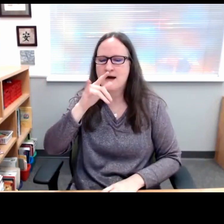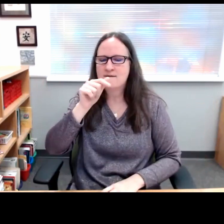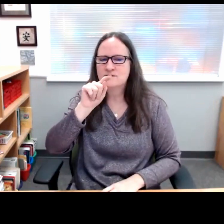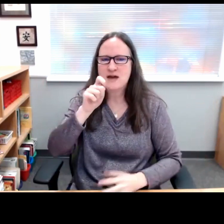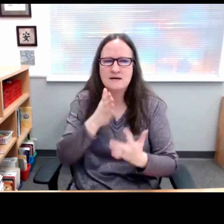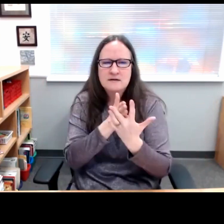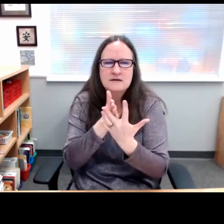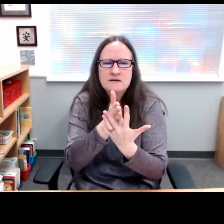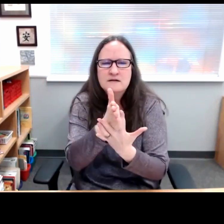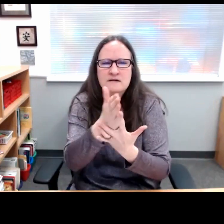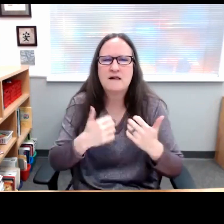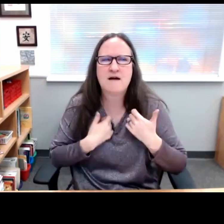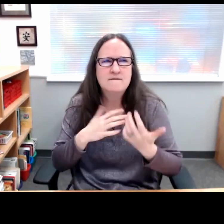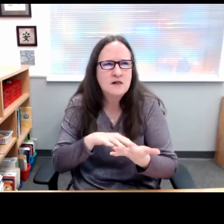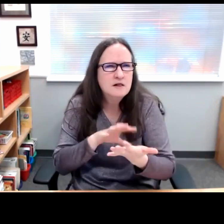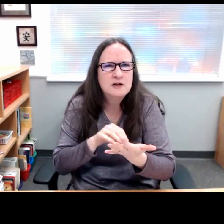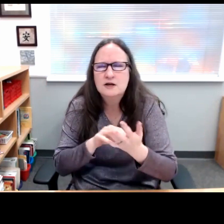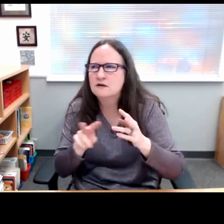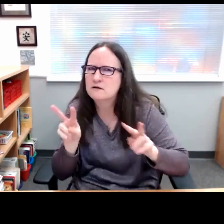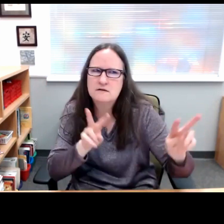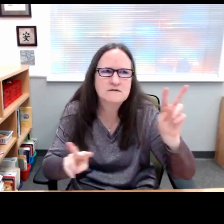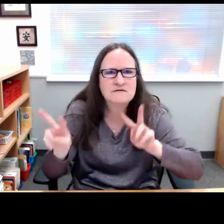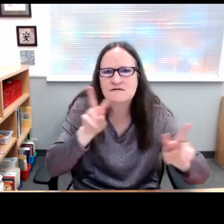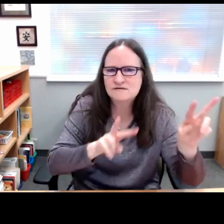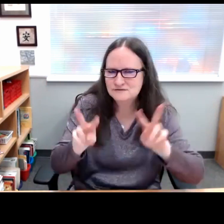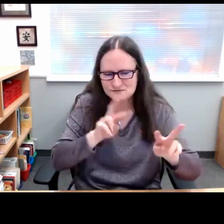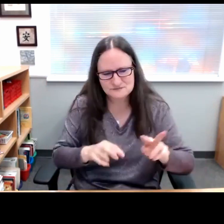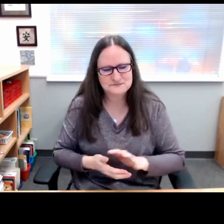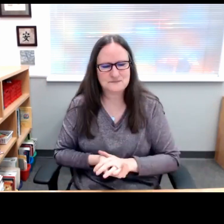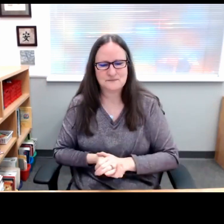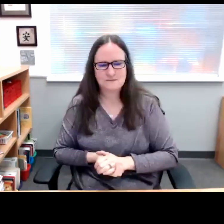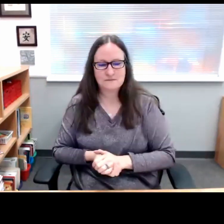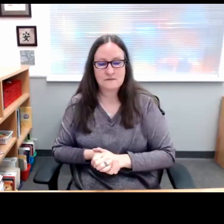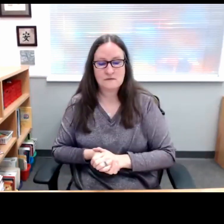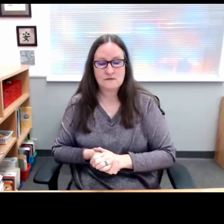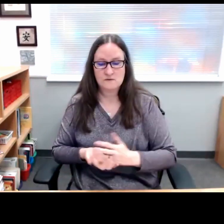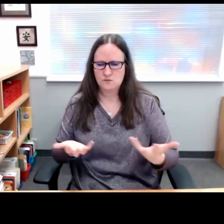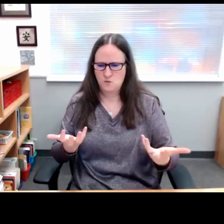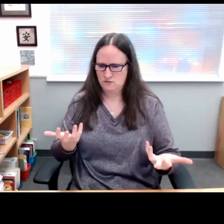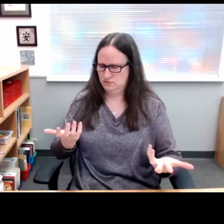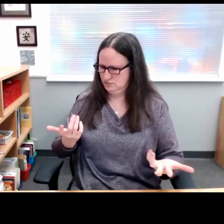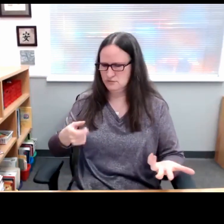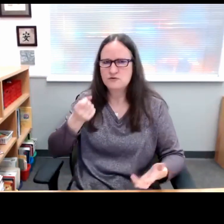and that you can navigate through life and learning your way as you go along.